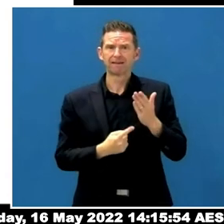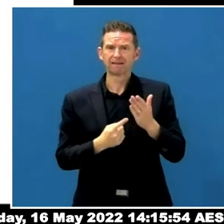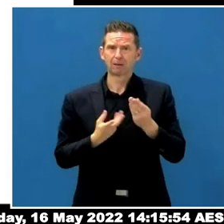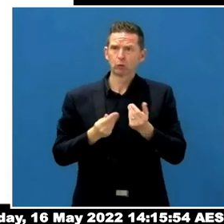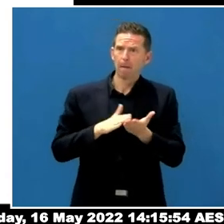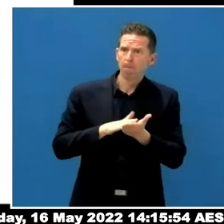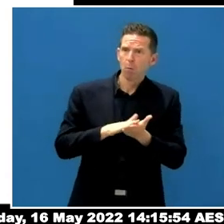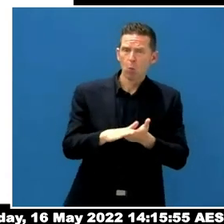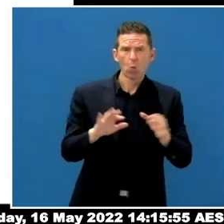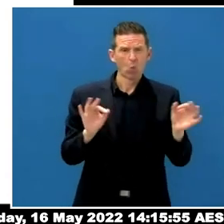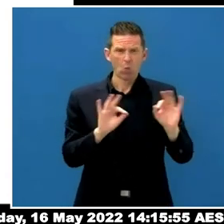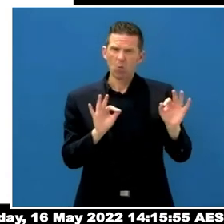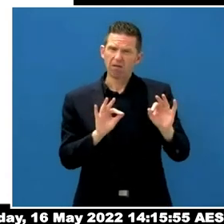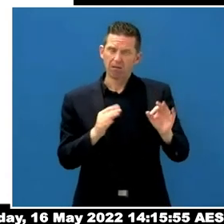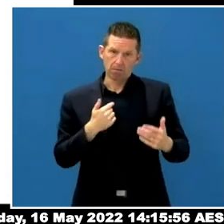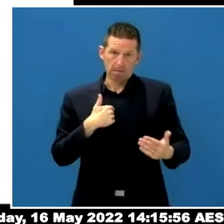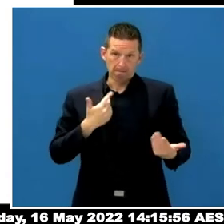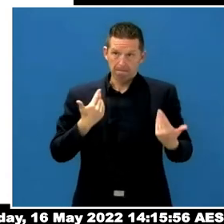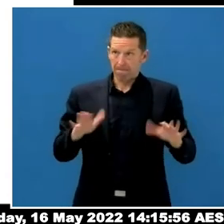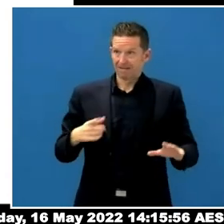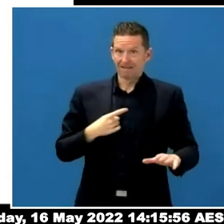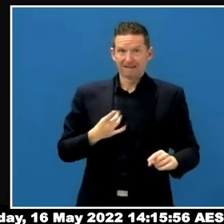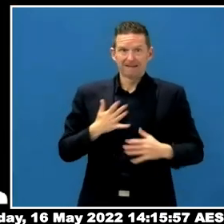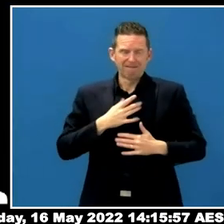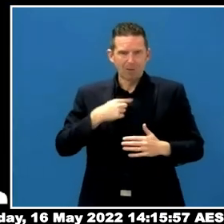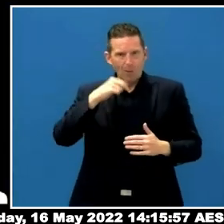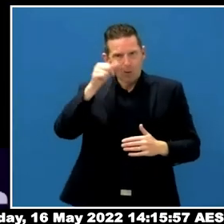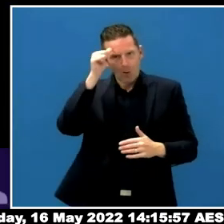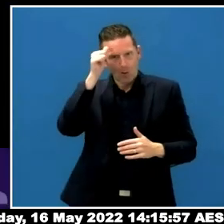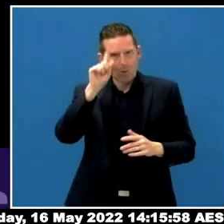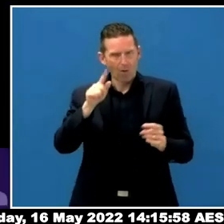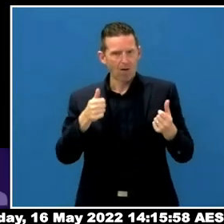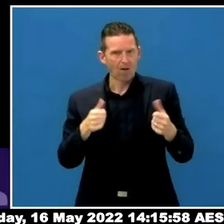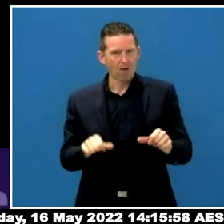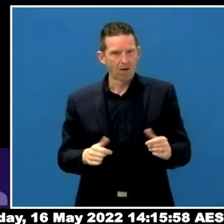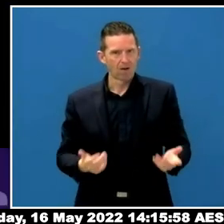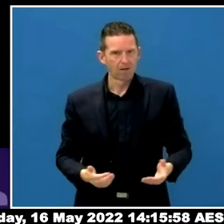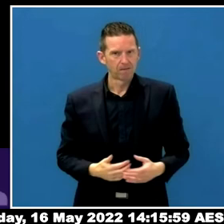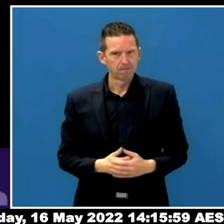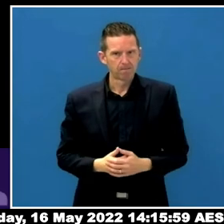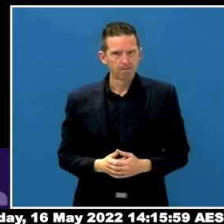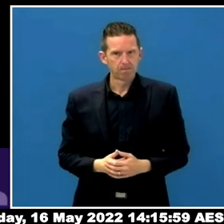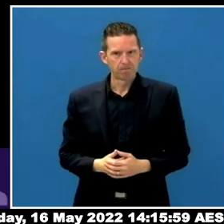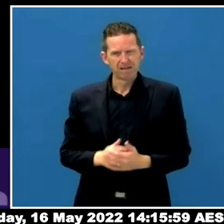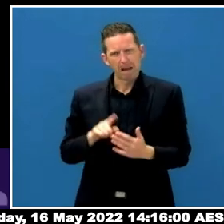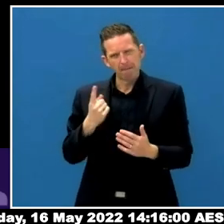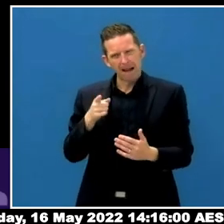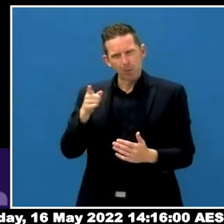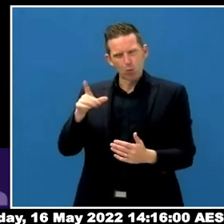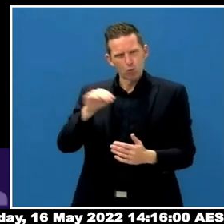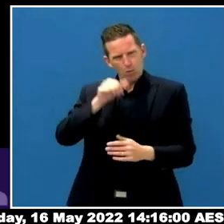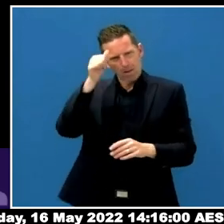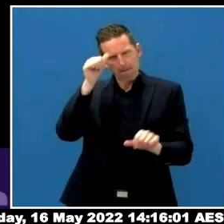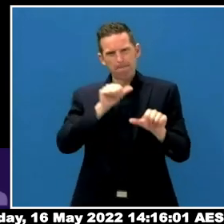Yes. And, you know, but there is a way that you go about it professionally, and obviously